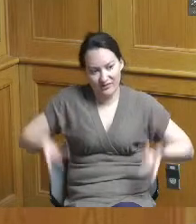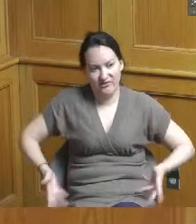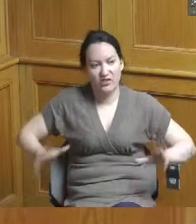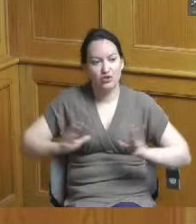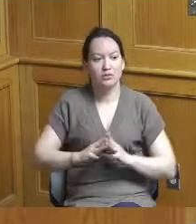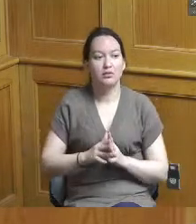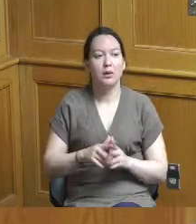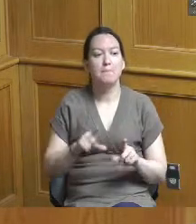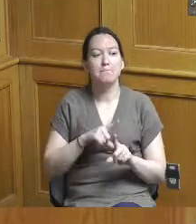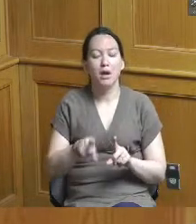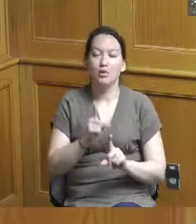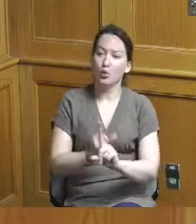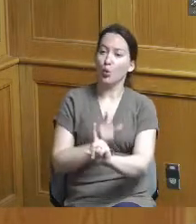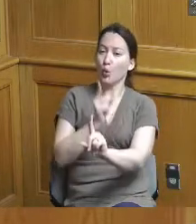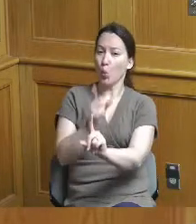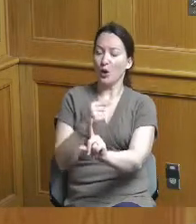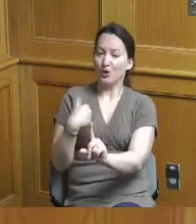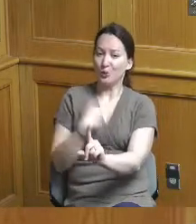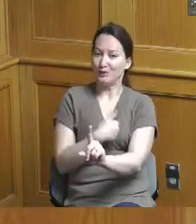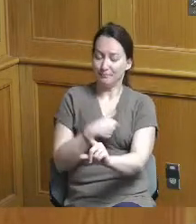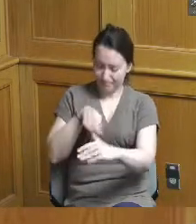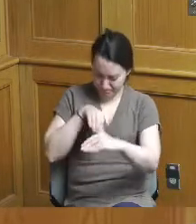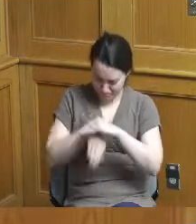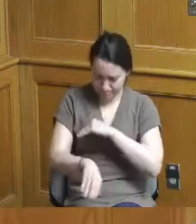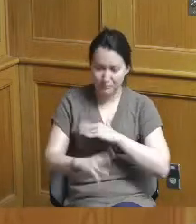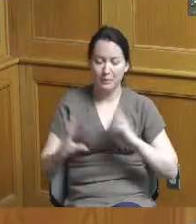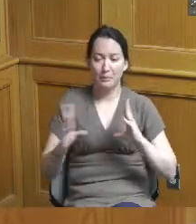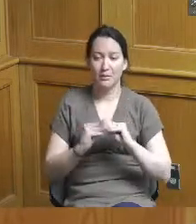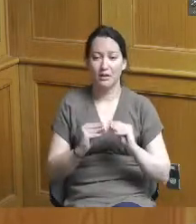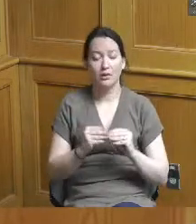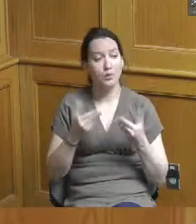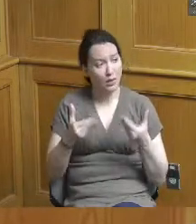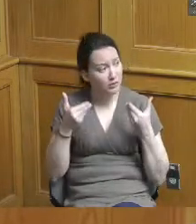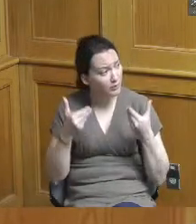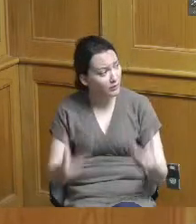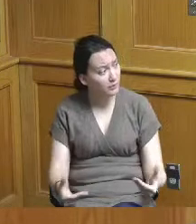that's where we need to be when we go into those joint meetings you want to move forward certainly